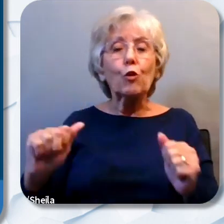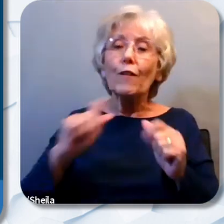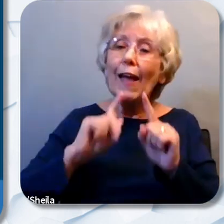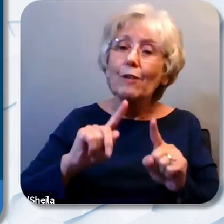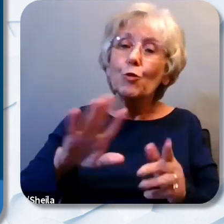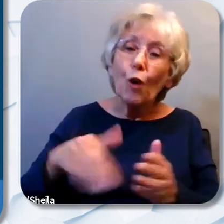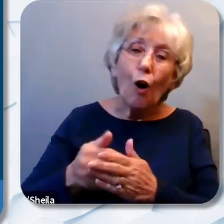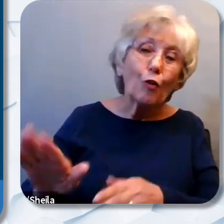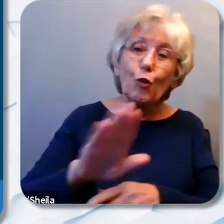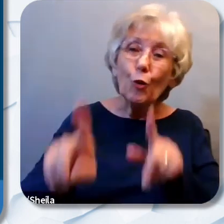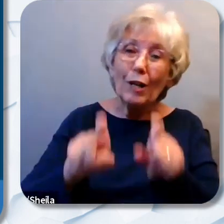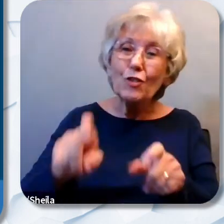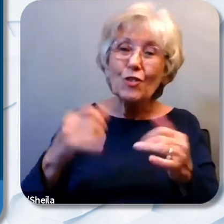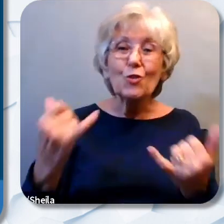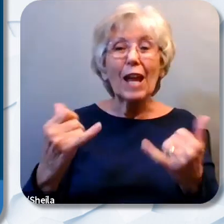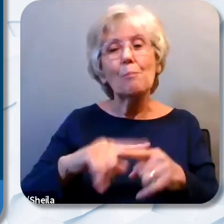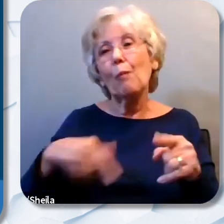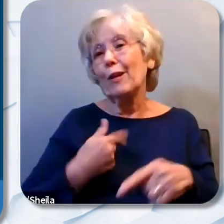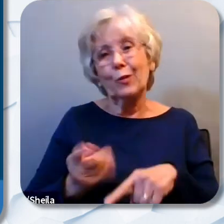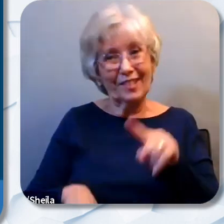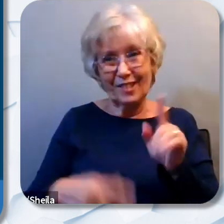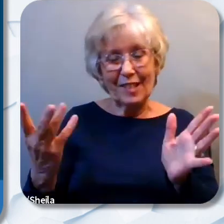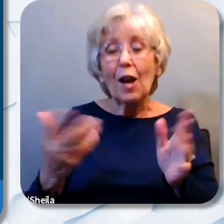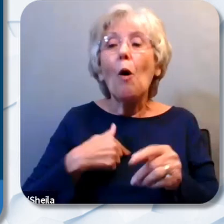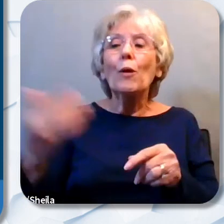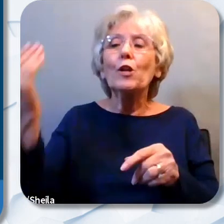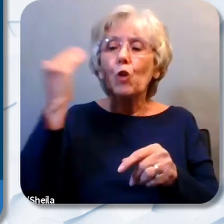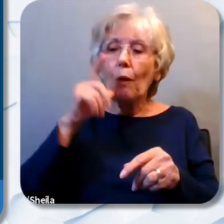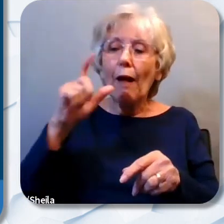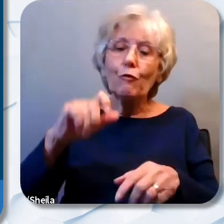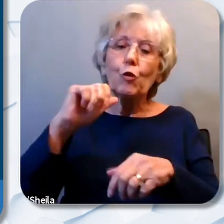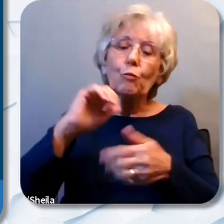but we just weren't able to. We know, will need to work with all of you i'm planning to address